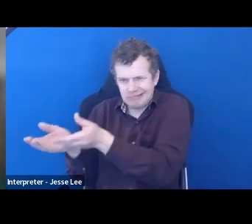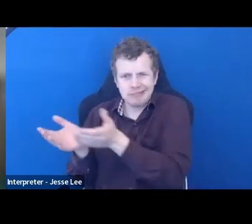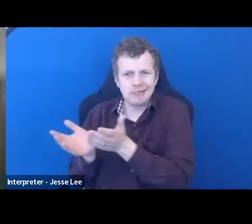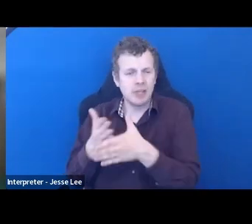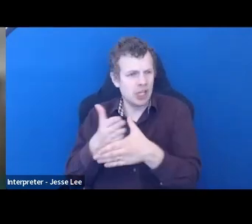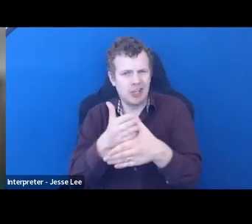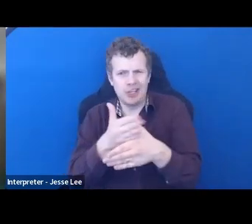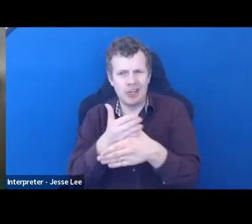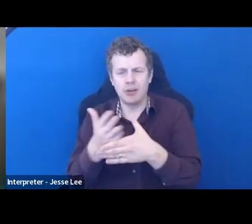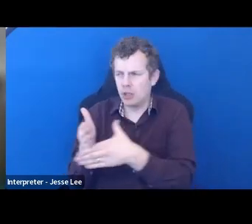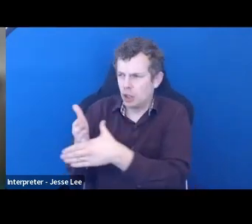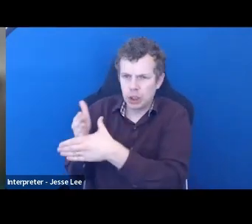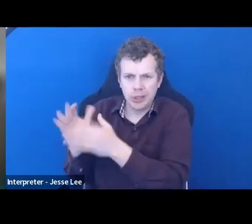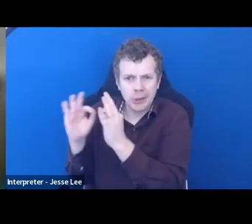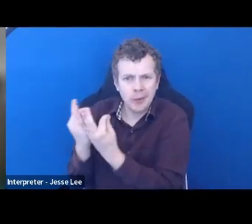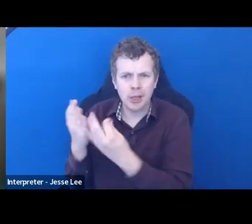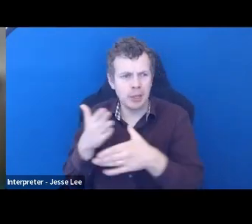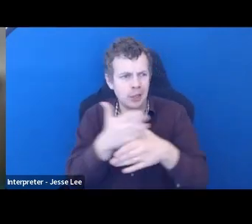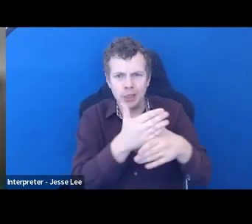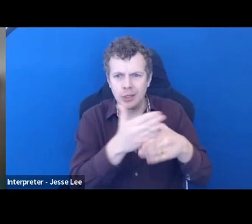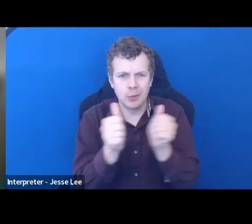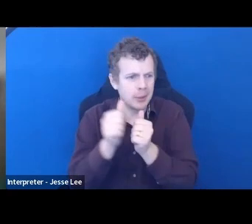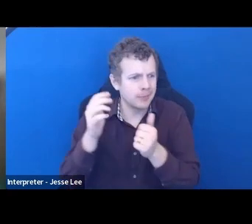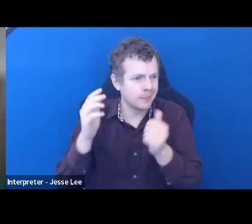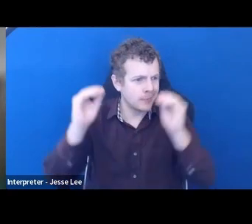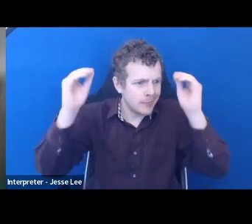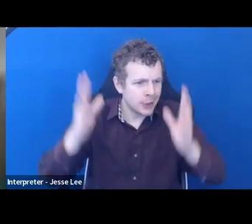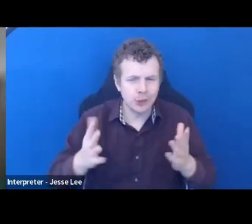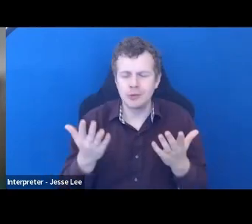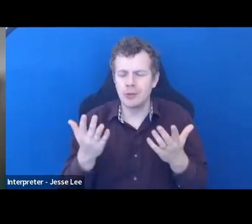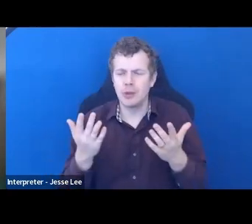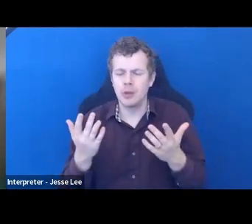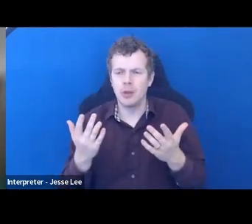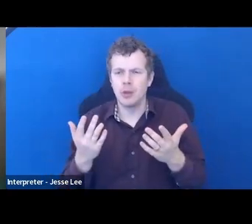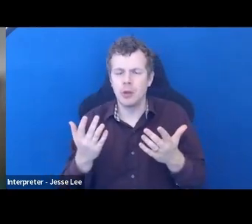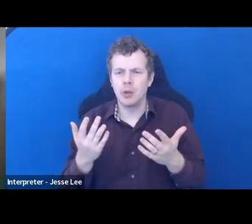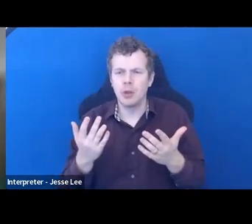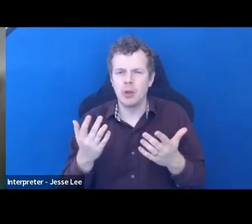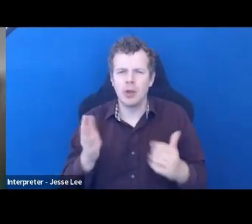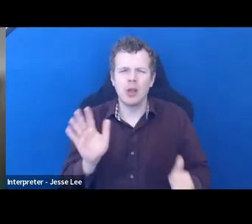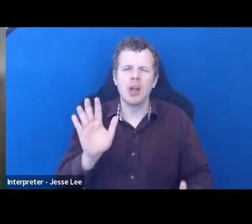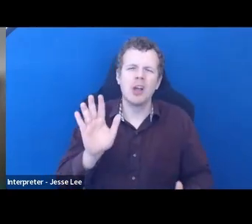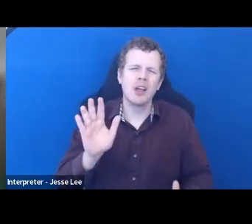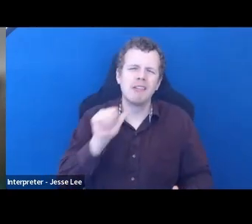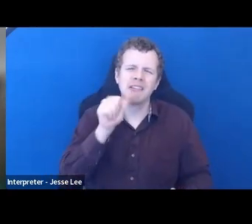Other professionals involved in the child's care. And not in a - in a necessarily a diagnostic way.